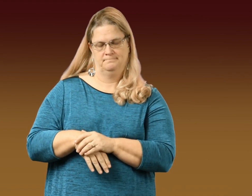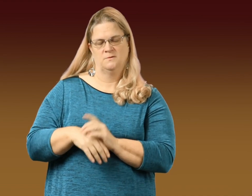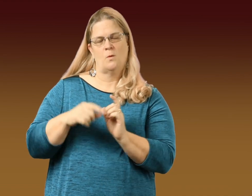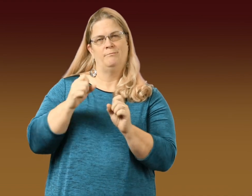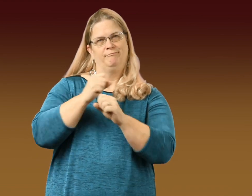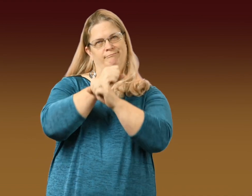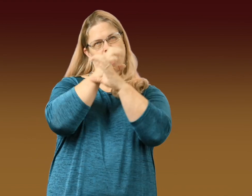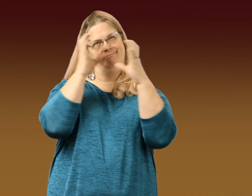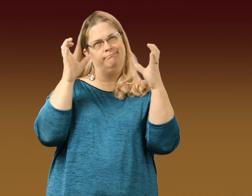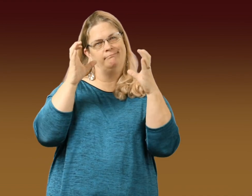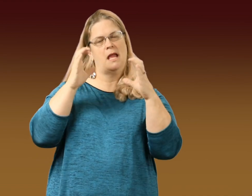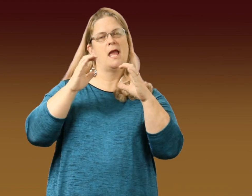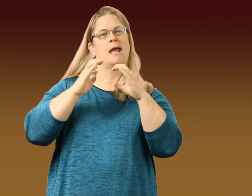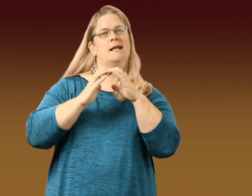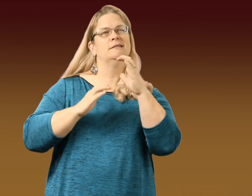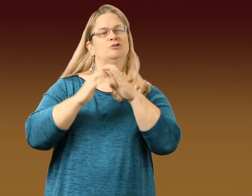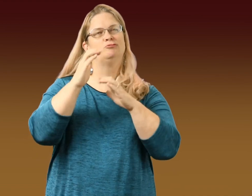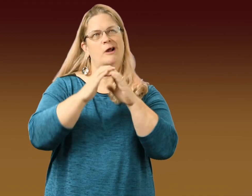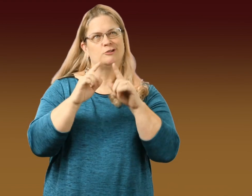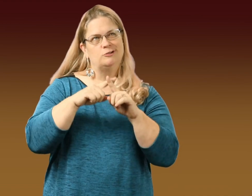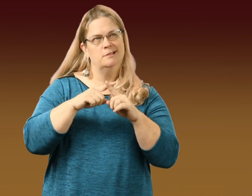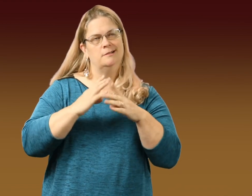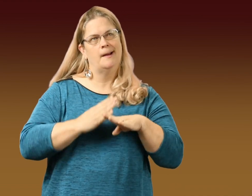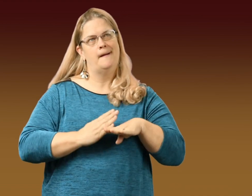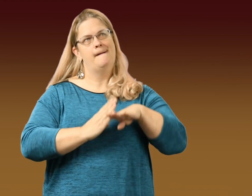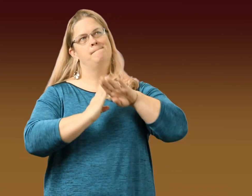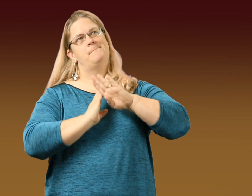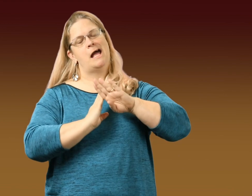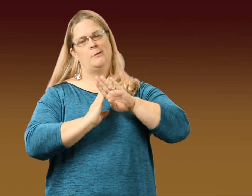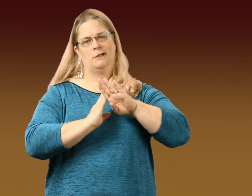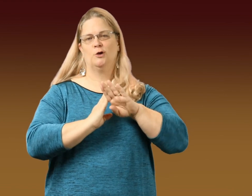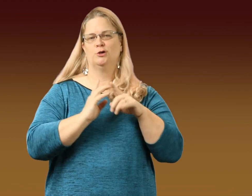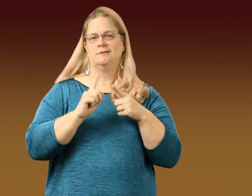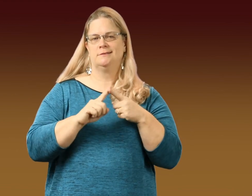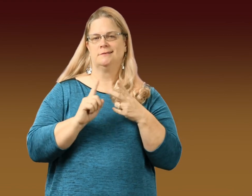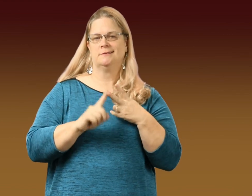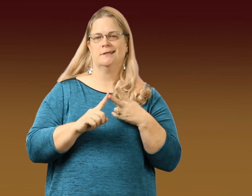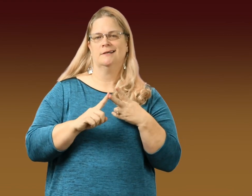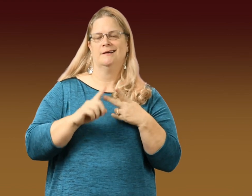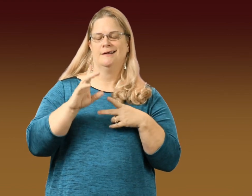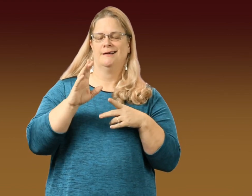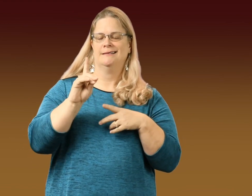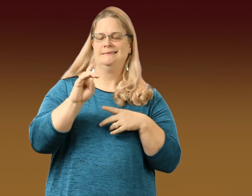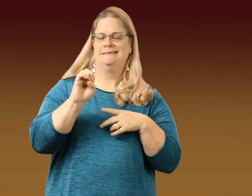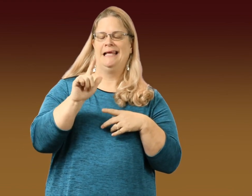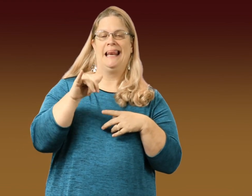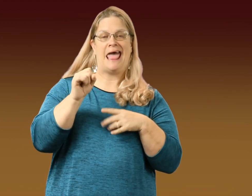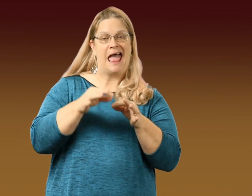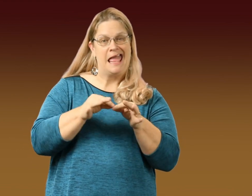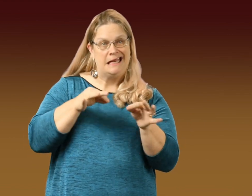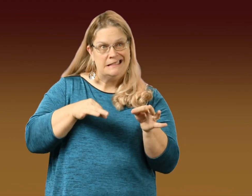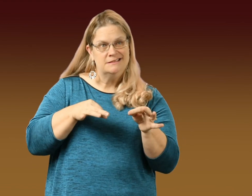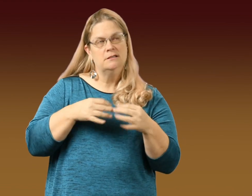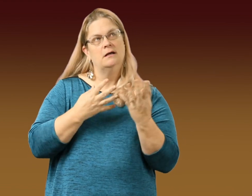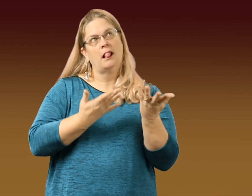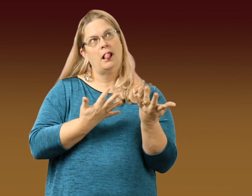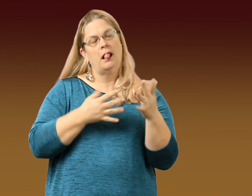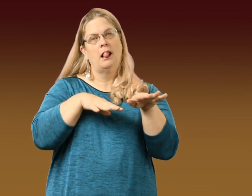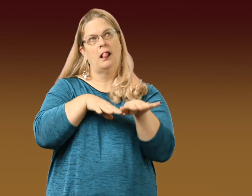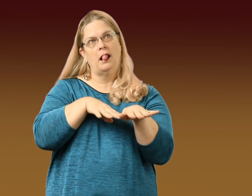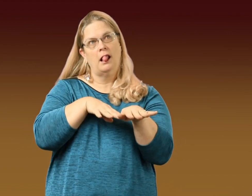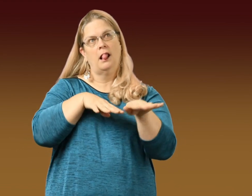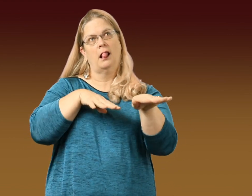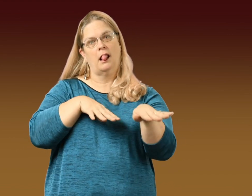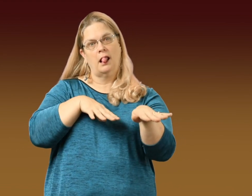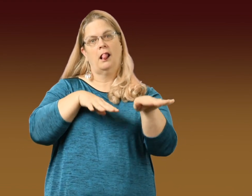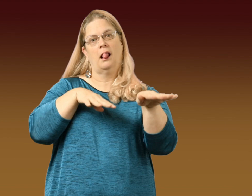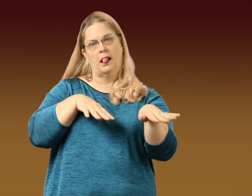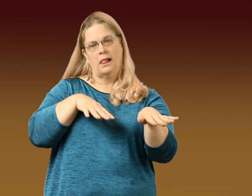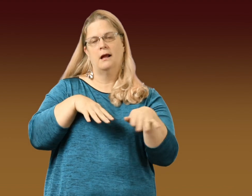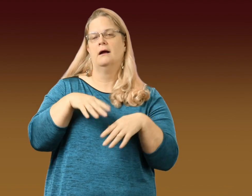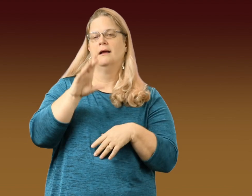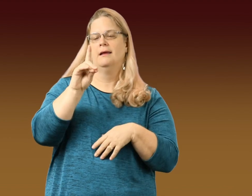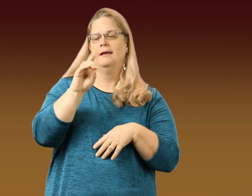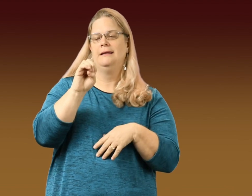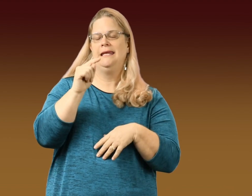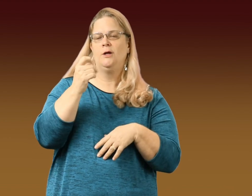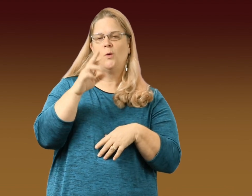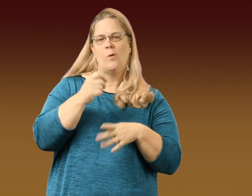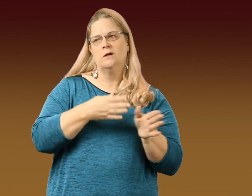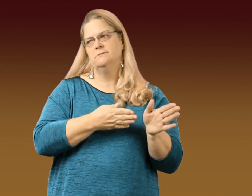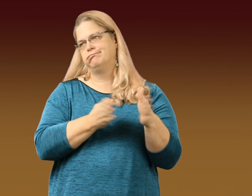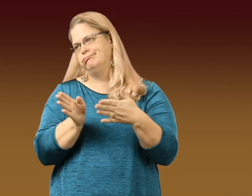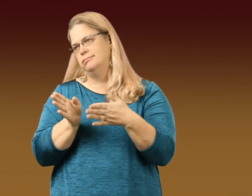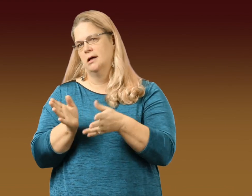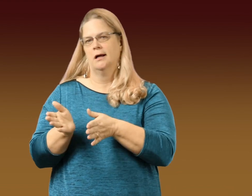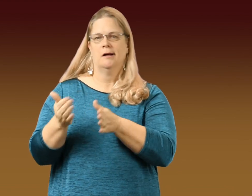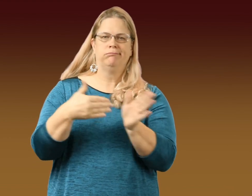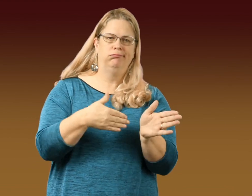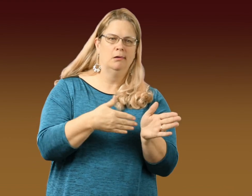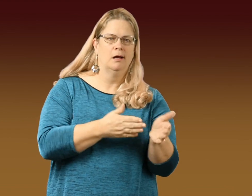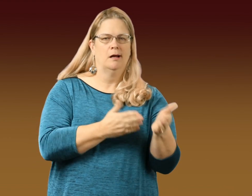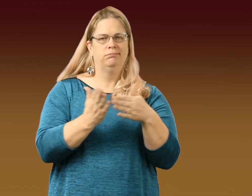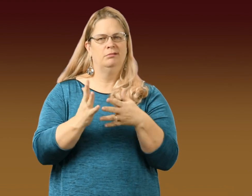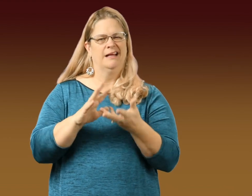So think about construction barriers, delays, traffic backs up, detours,